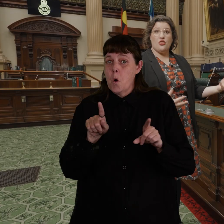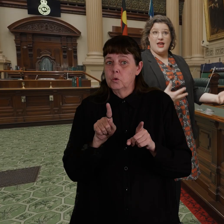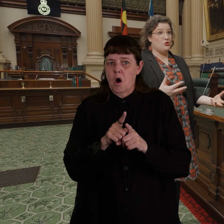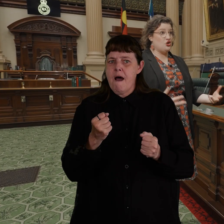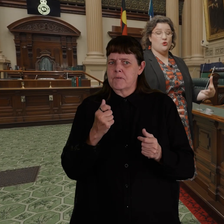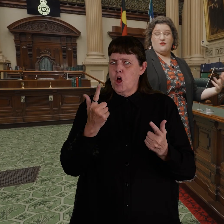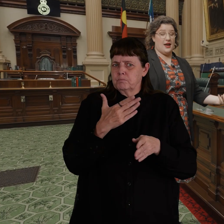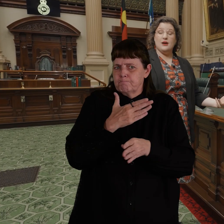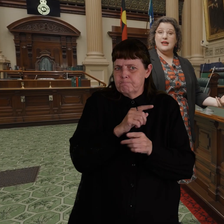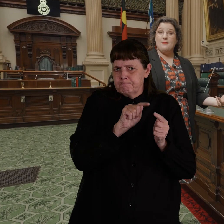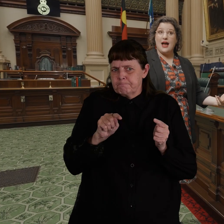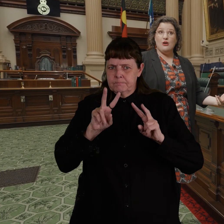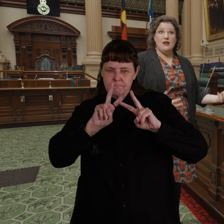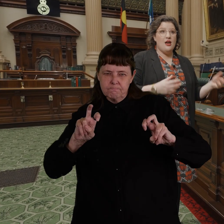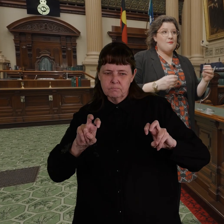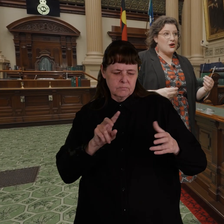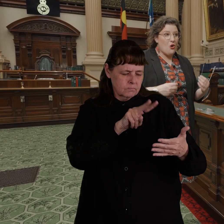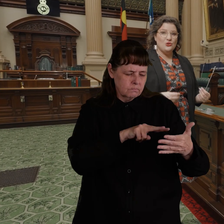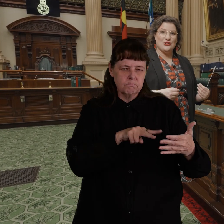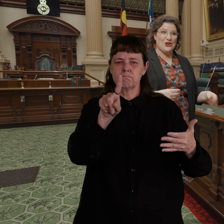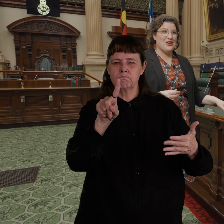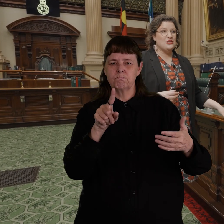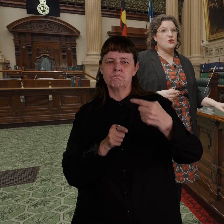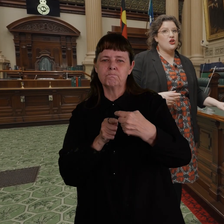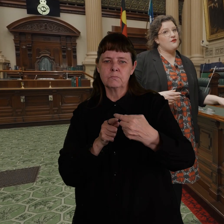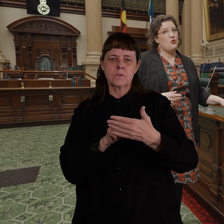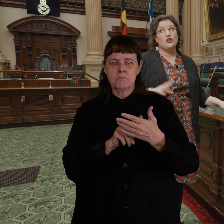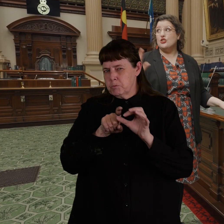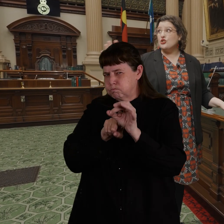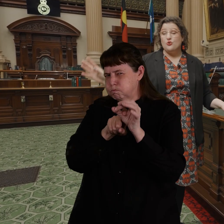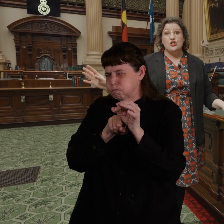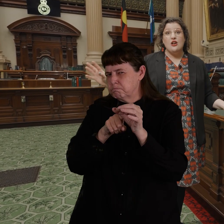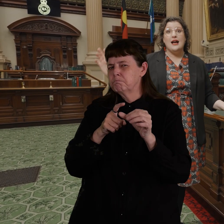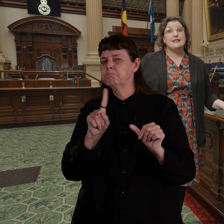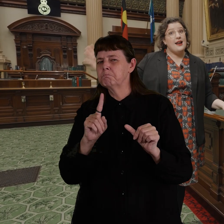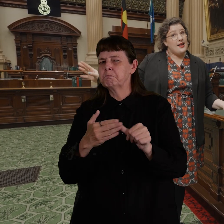what they would do if they were in power, but also they do a lot of work to scrutinize and